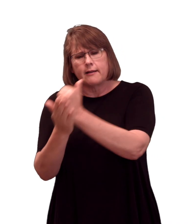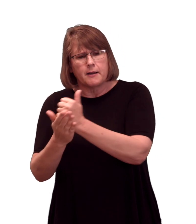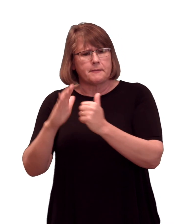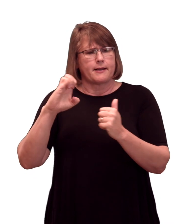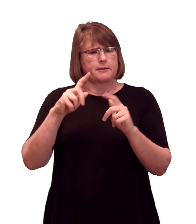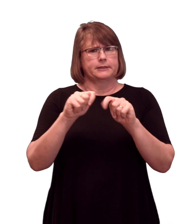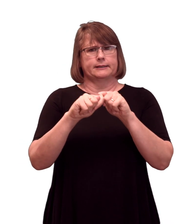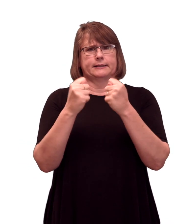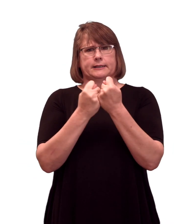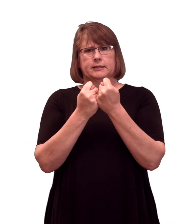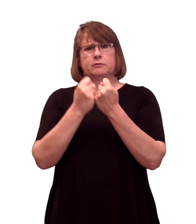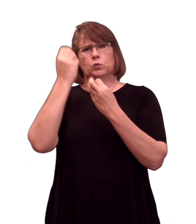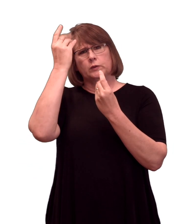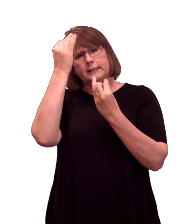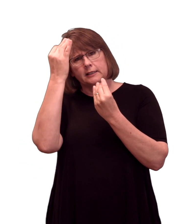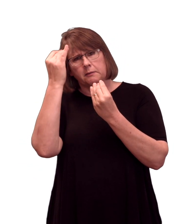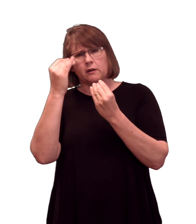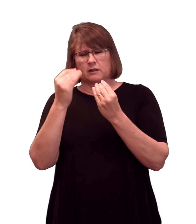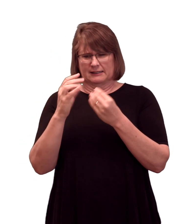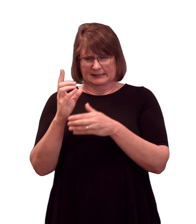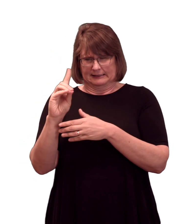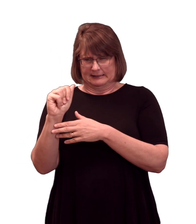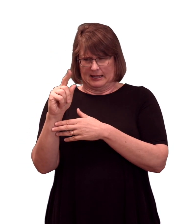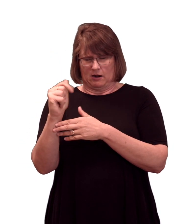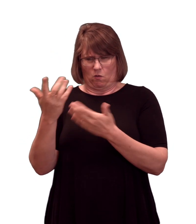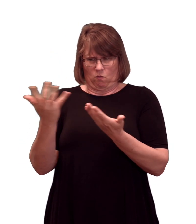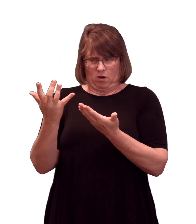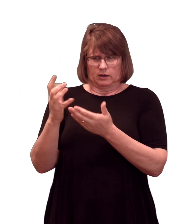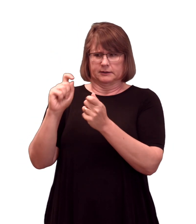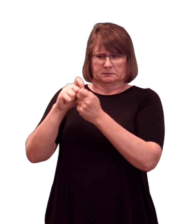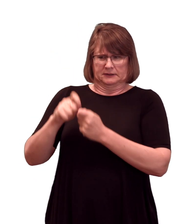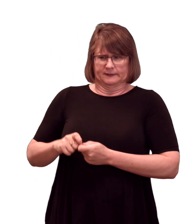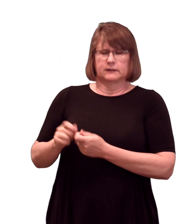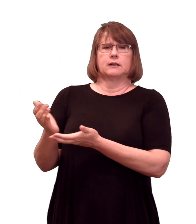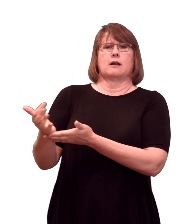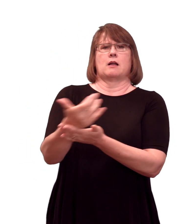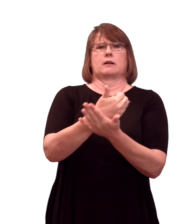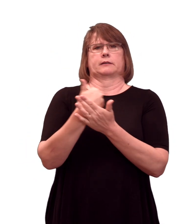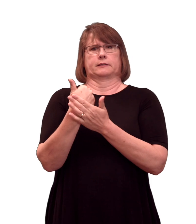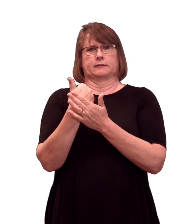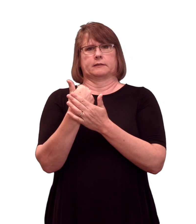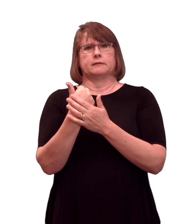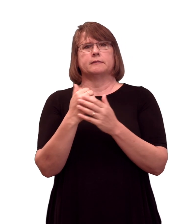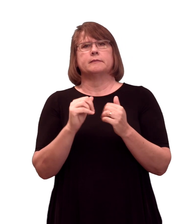help IEP teams to think about data that can be collected,